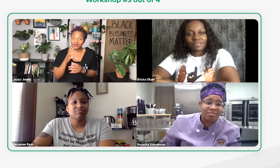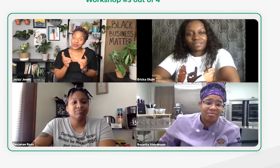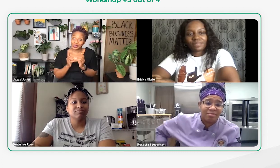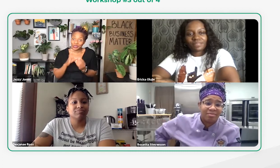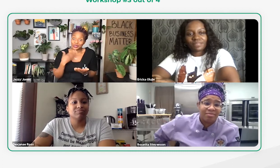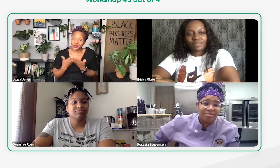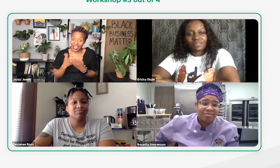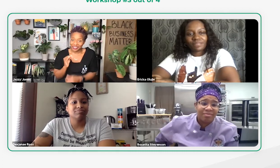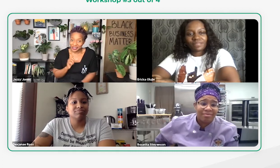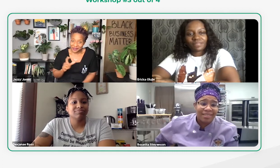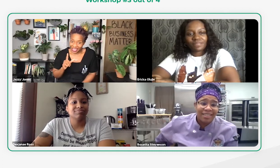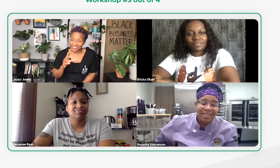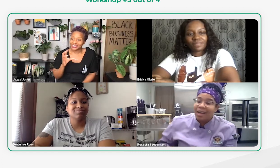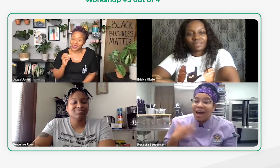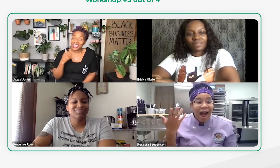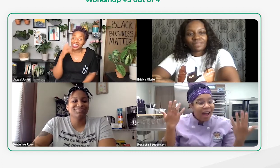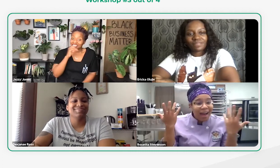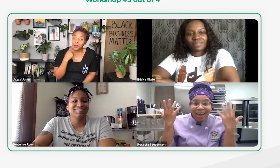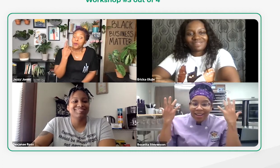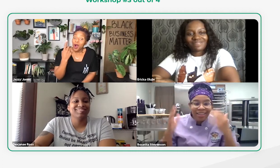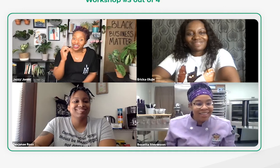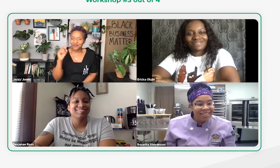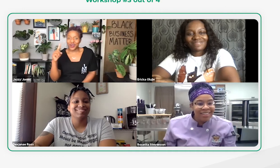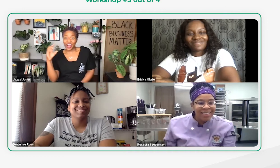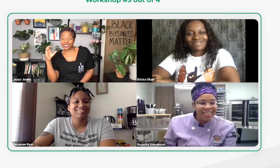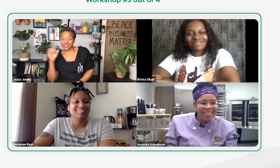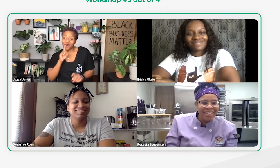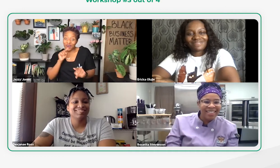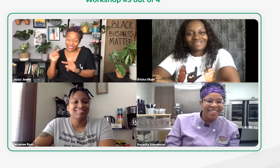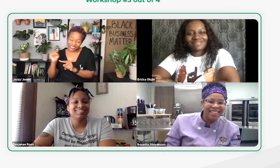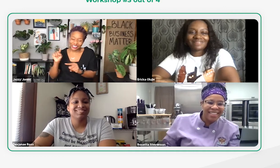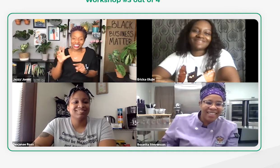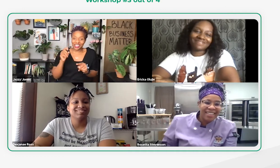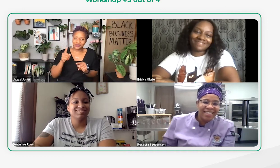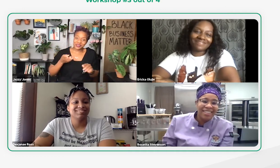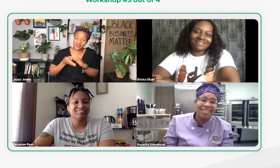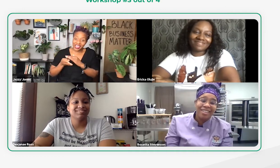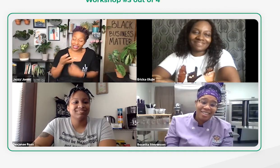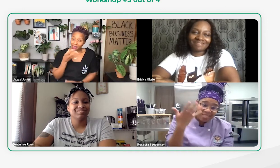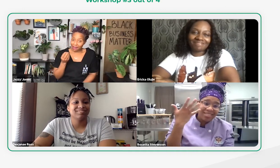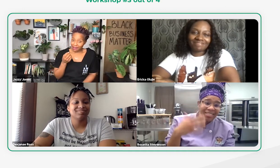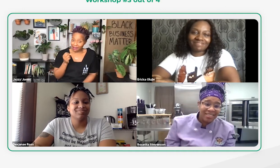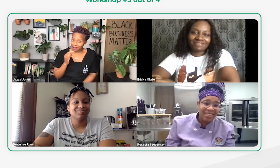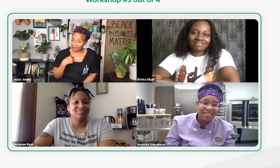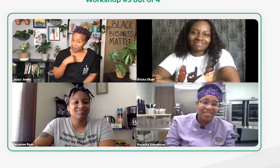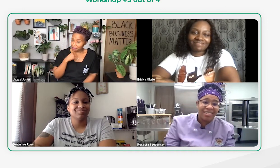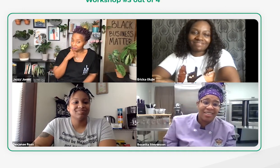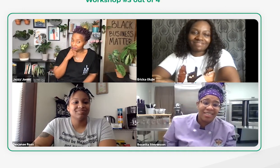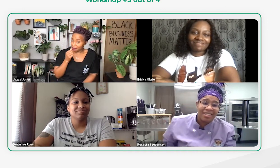Now I'm actually waiting for your desserts to arrive in the mail. About your baking.